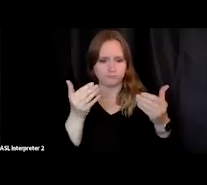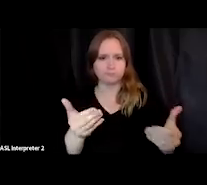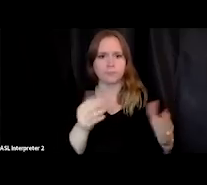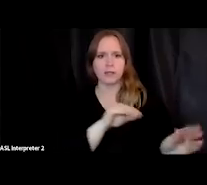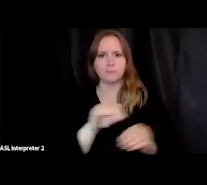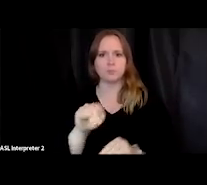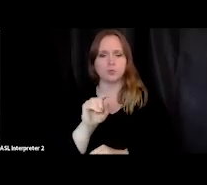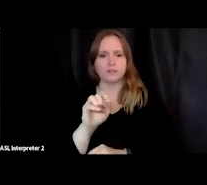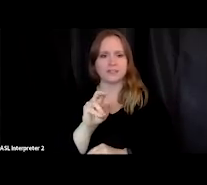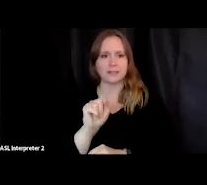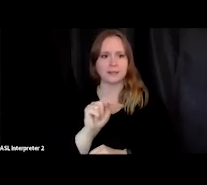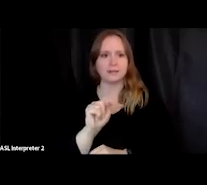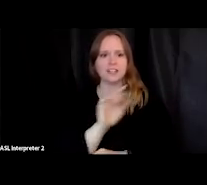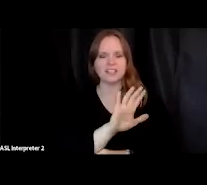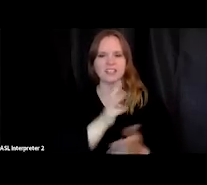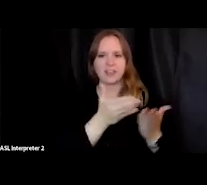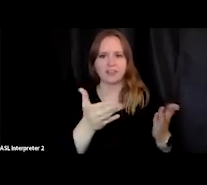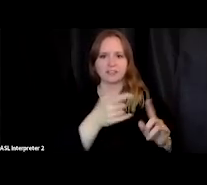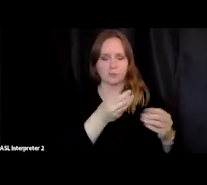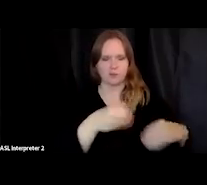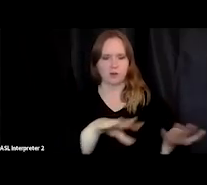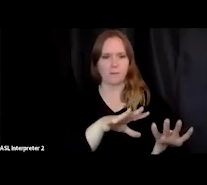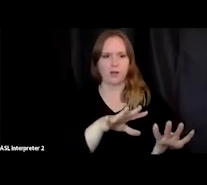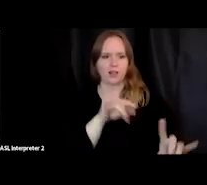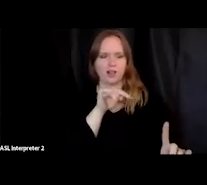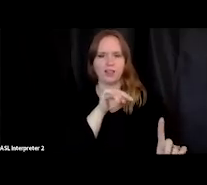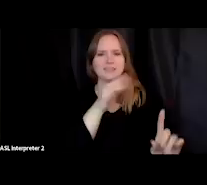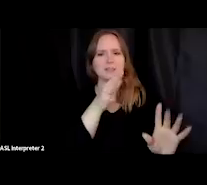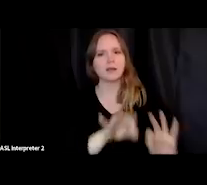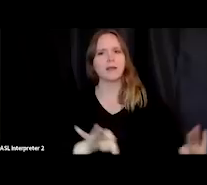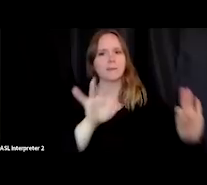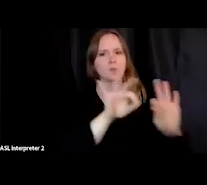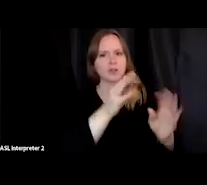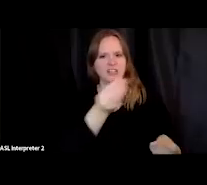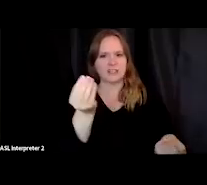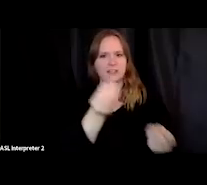And I think that's a very important information to have because again, going back to not responding